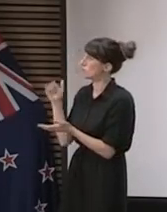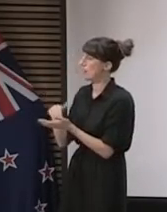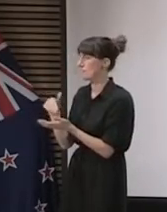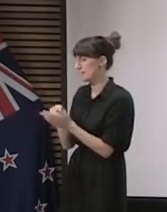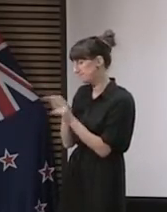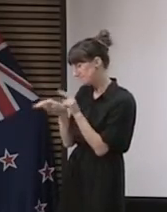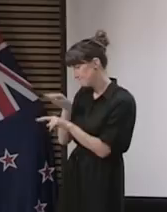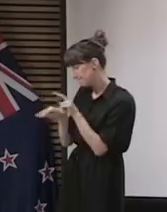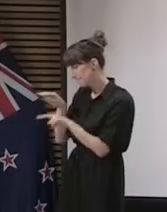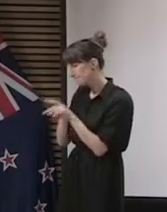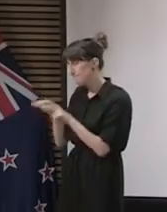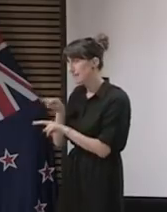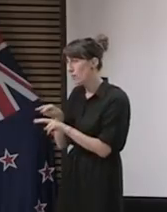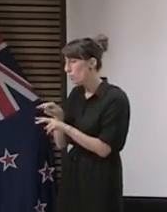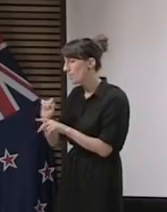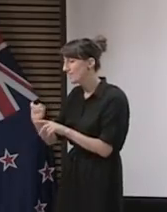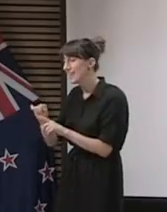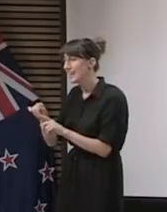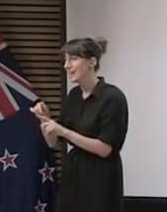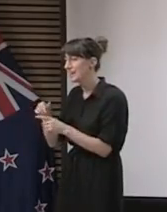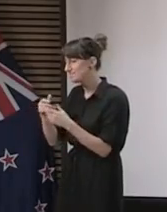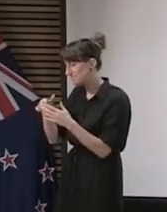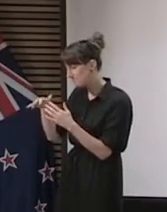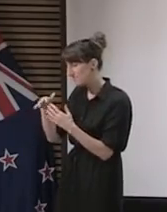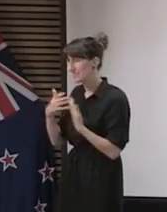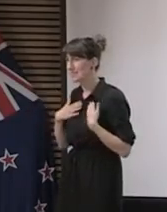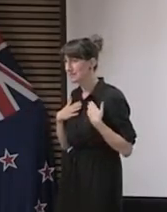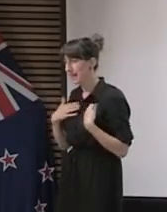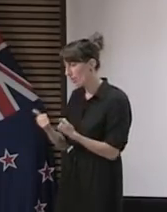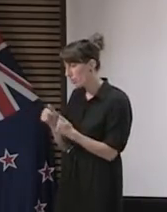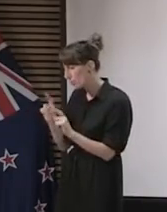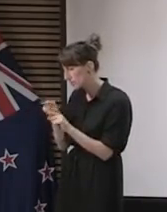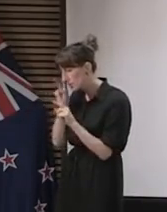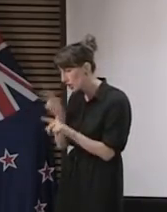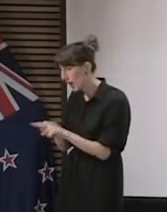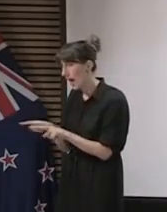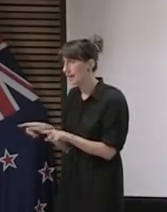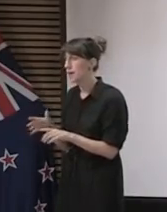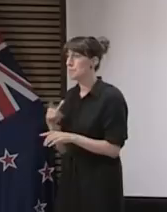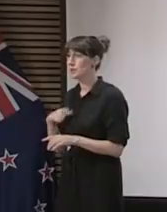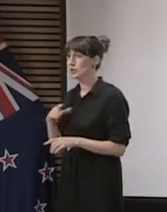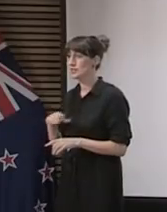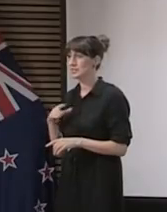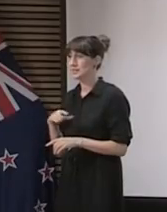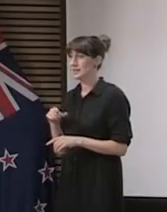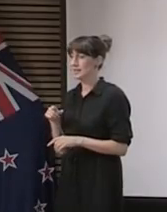forthose staff particularly whenthey are sort of on their downtime in one of those